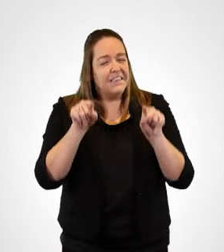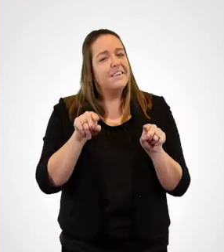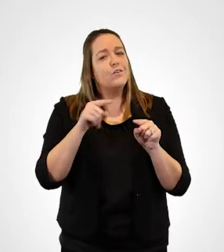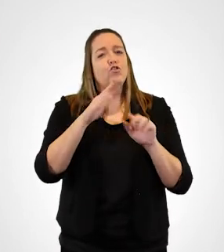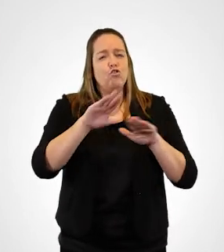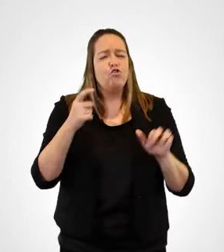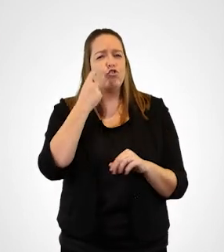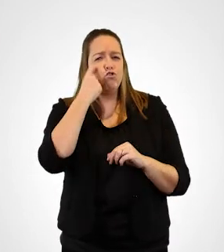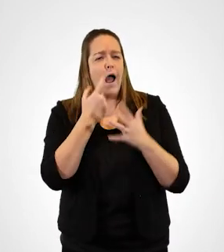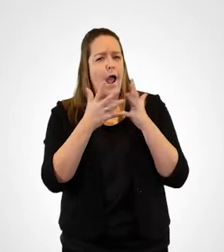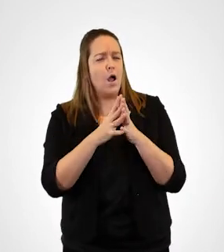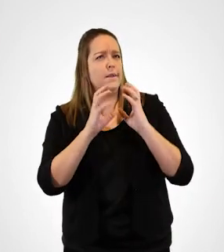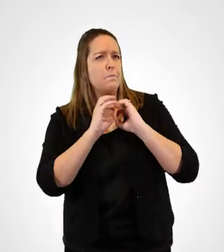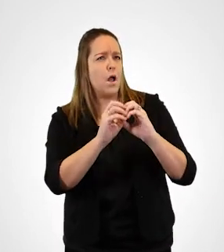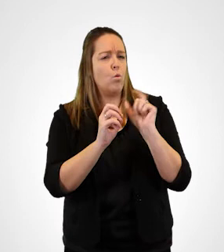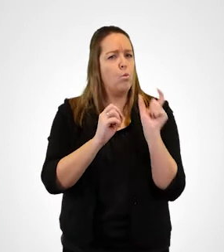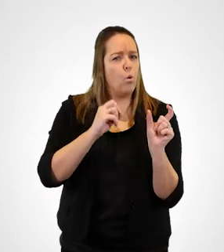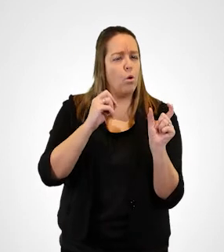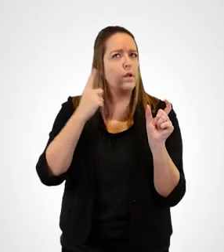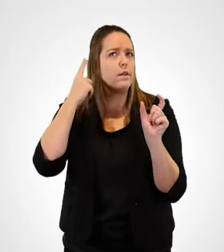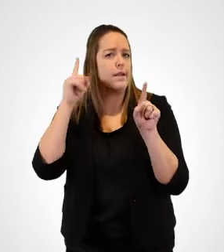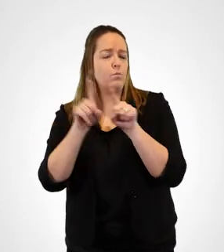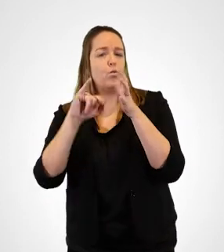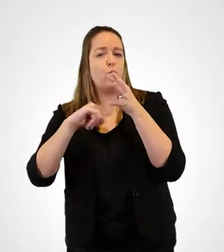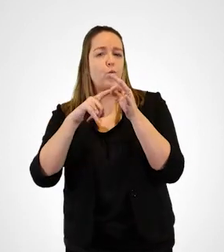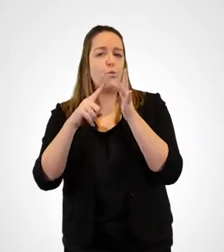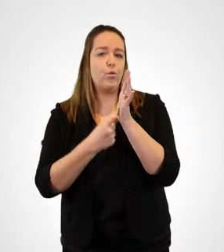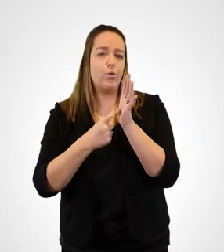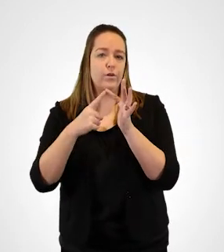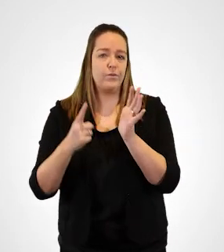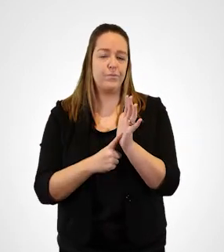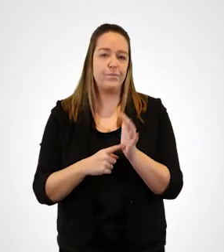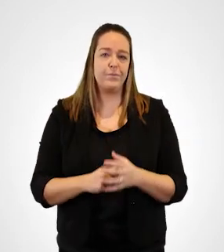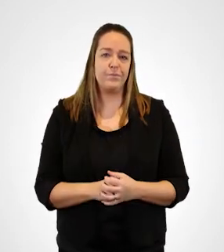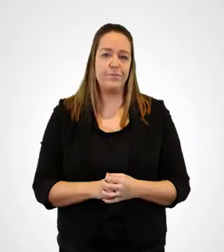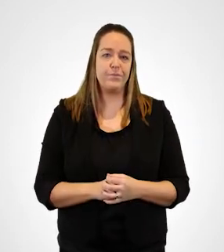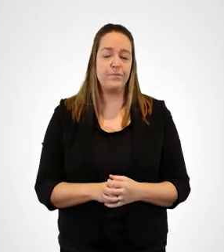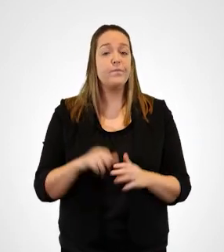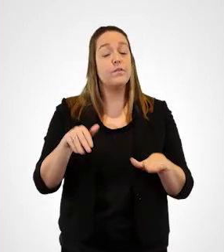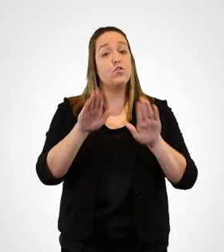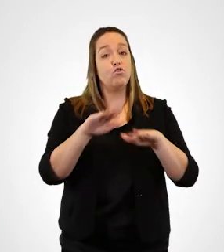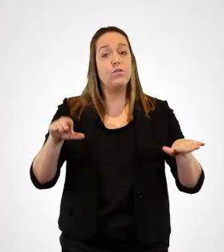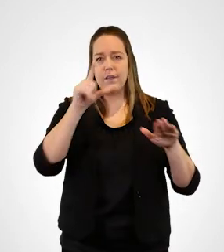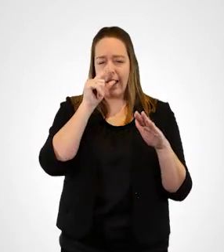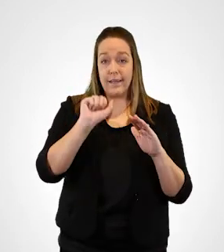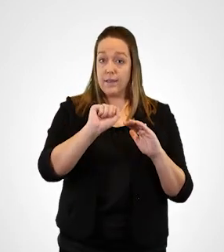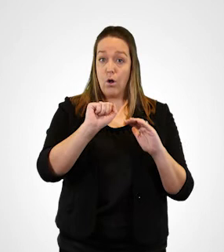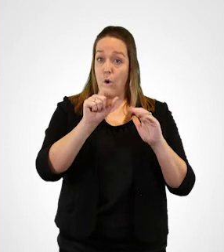of children having a go at spelling something that sounds like squirrel. You can look at children's spellings of words they don't know